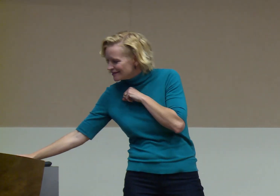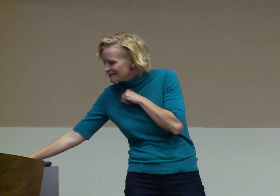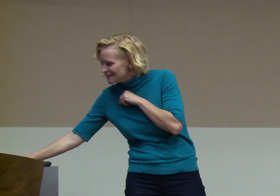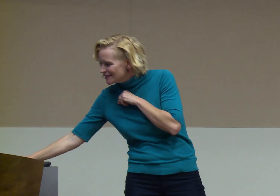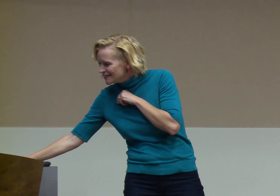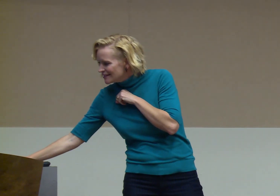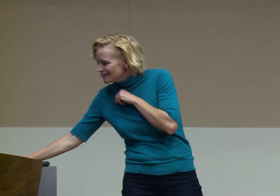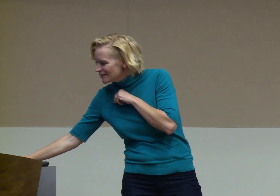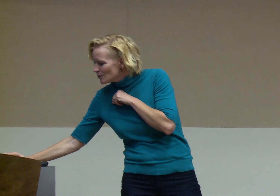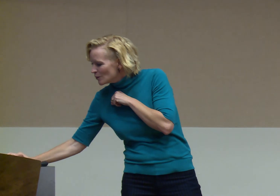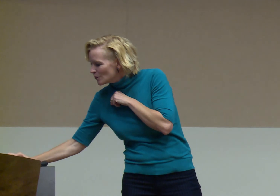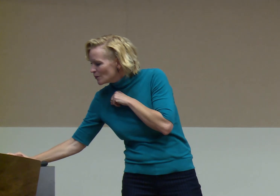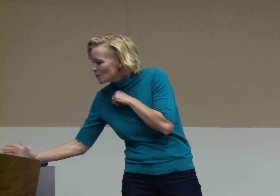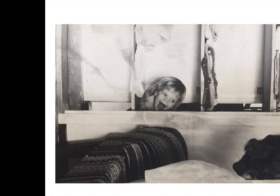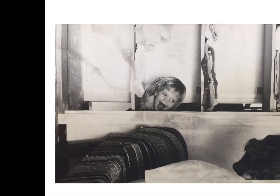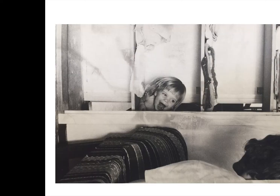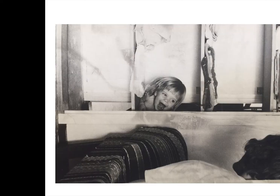You know, what's in common with these pictures here?